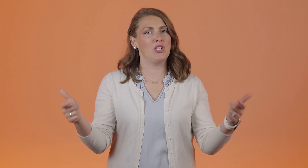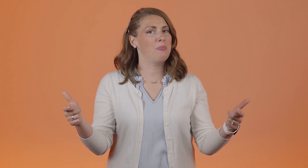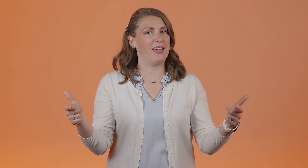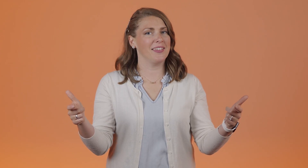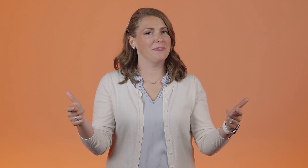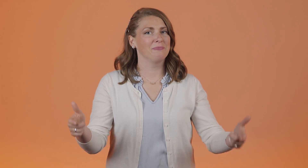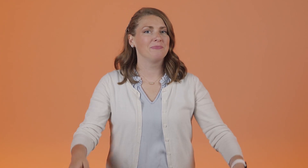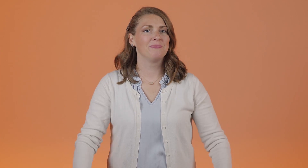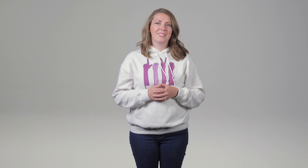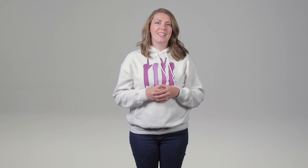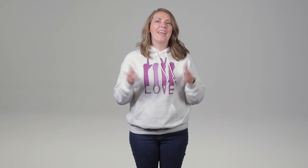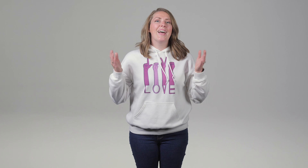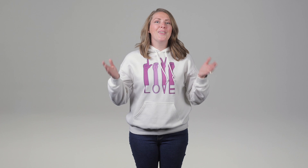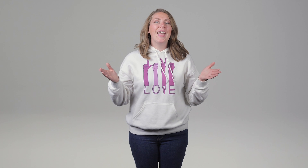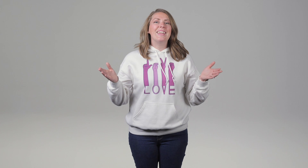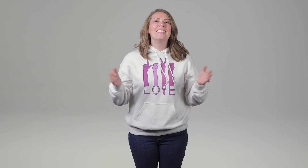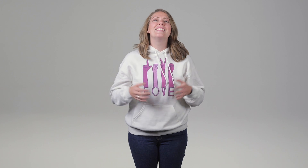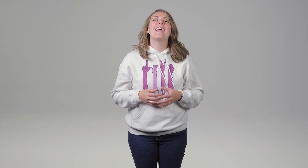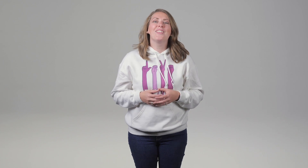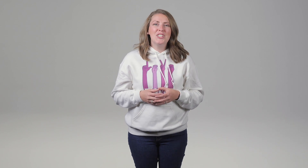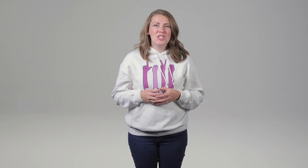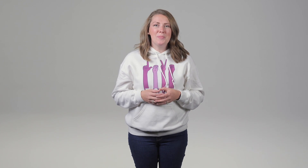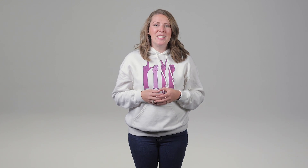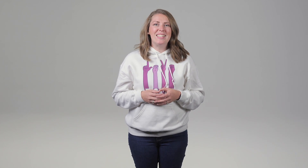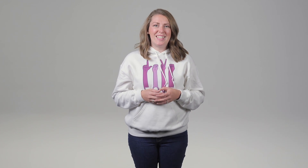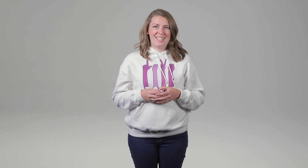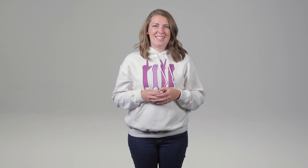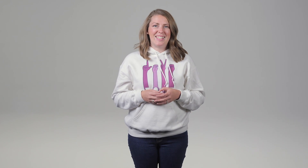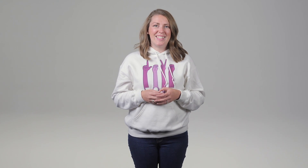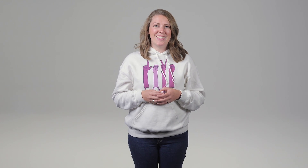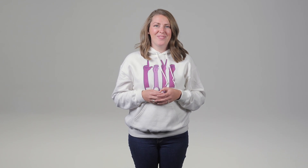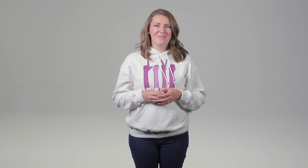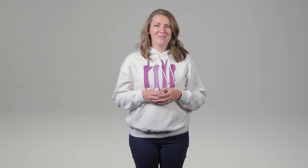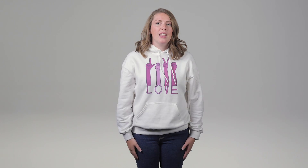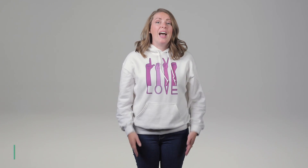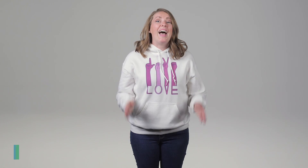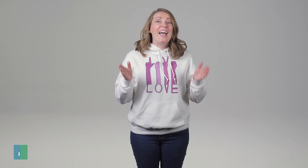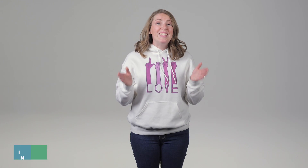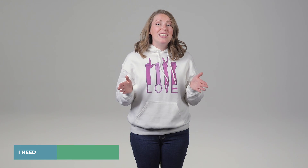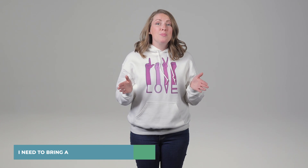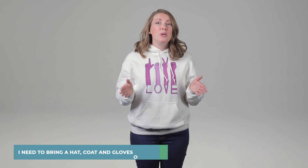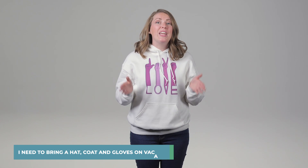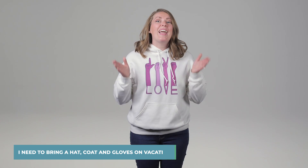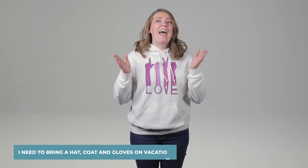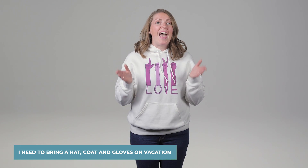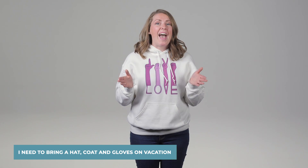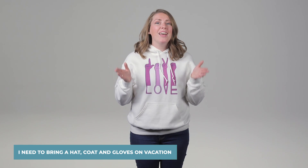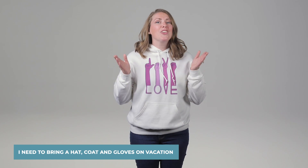'too big.' Okay now let's jump into sentences. I need to bring a hat,